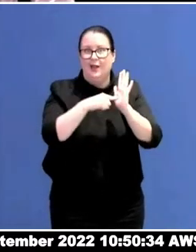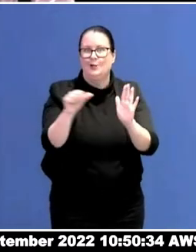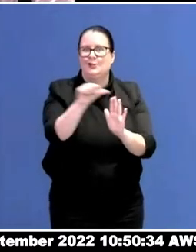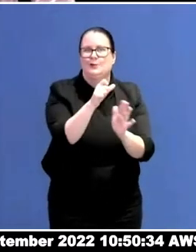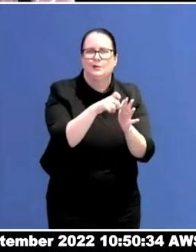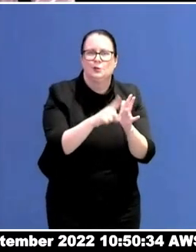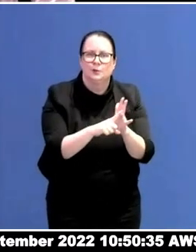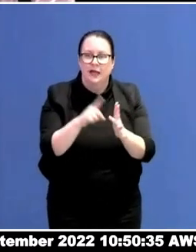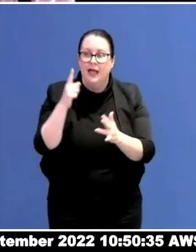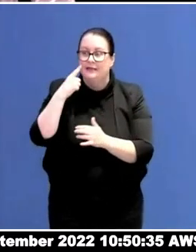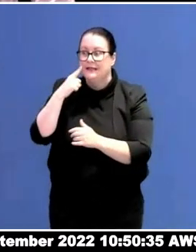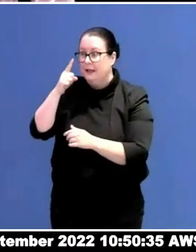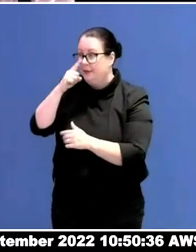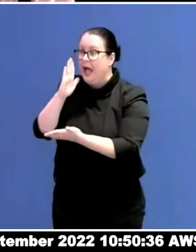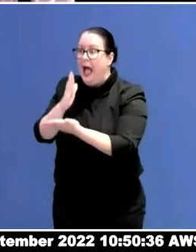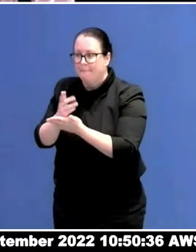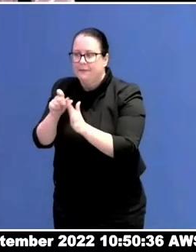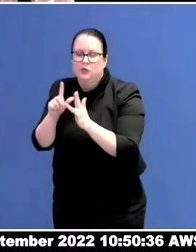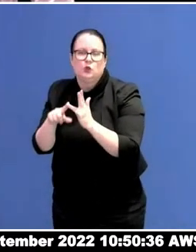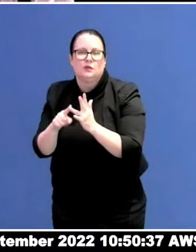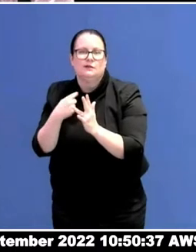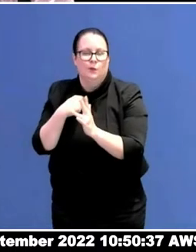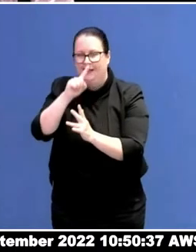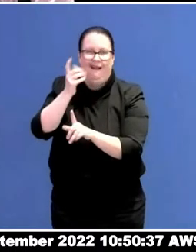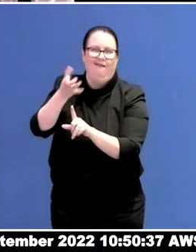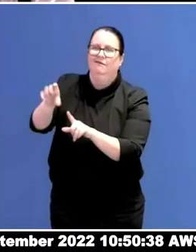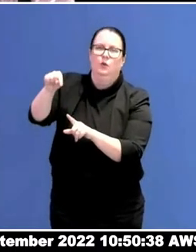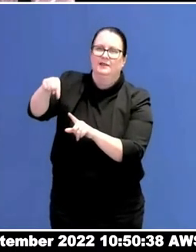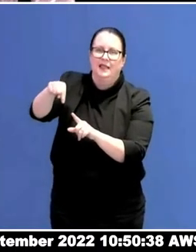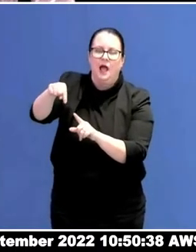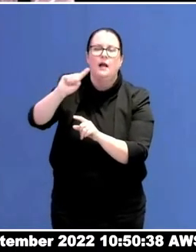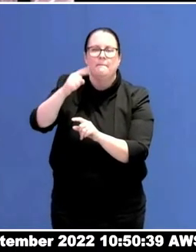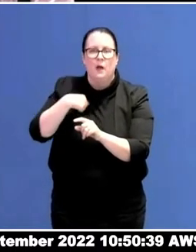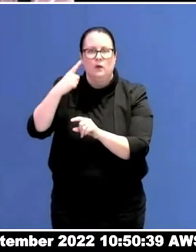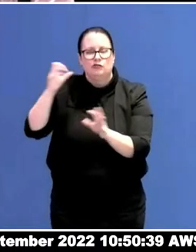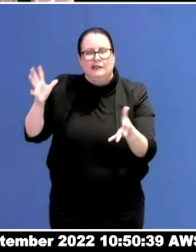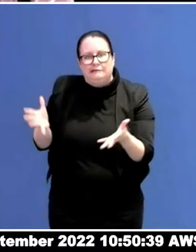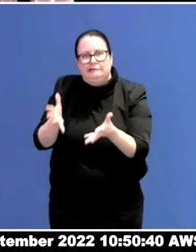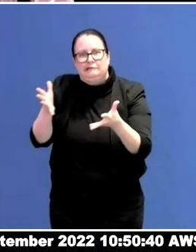So, that's something we are very conscious of and we hope will prove in the fullness of